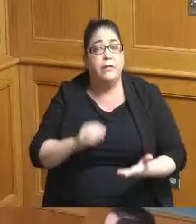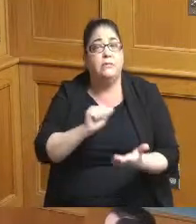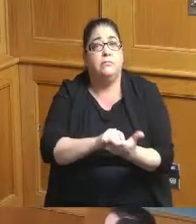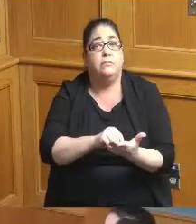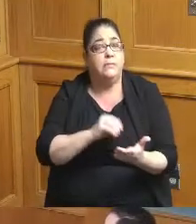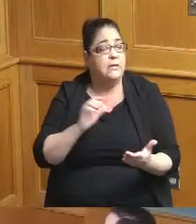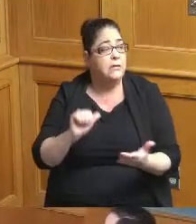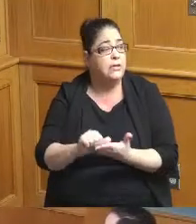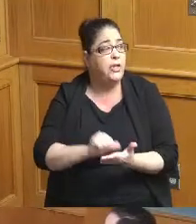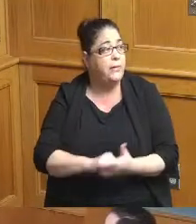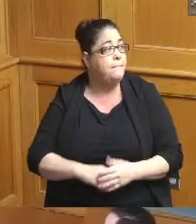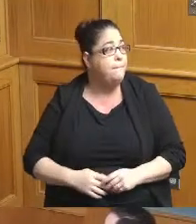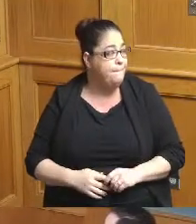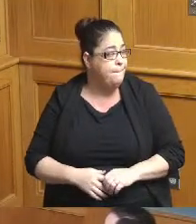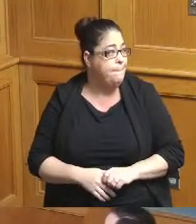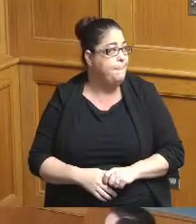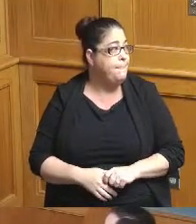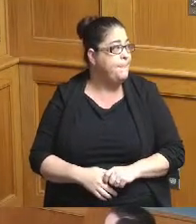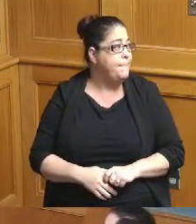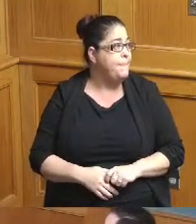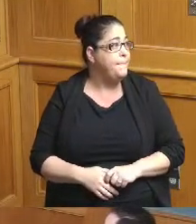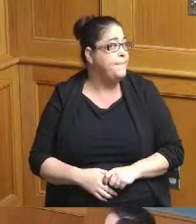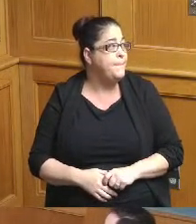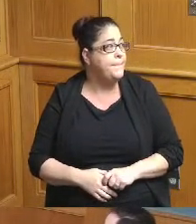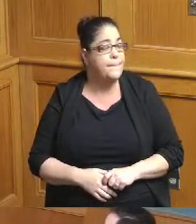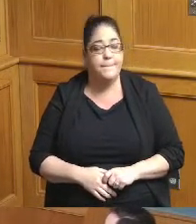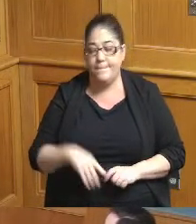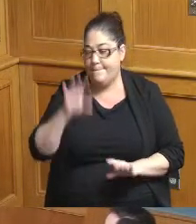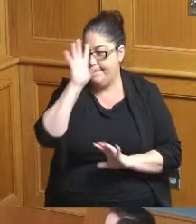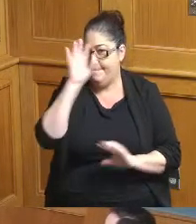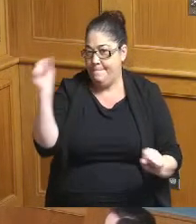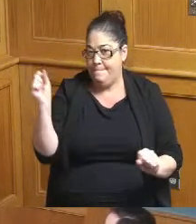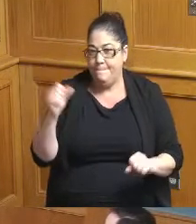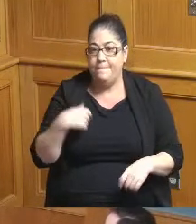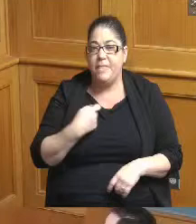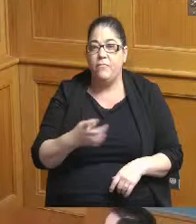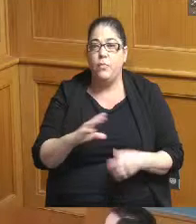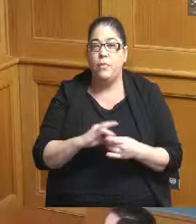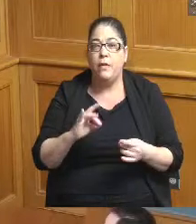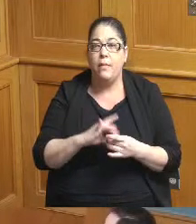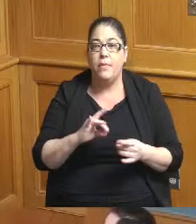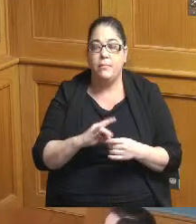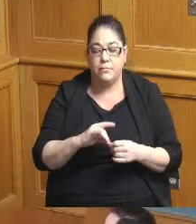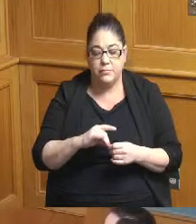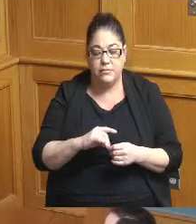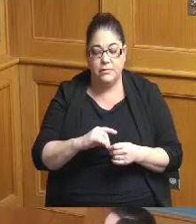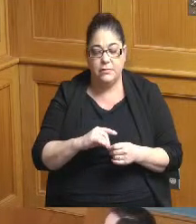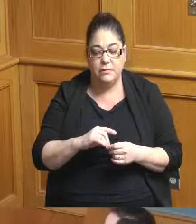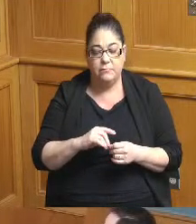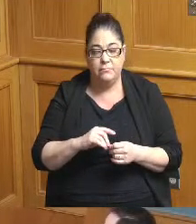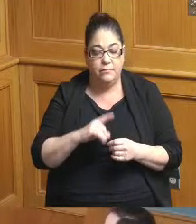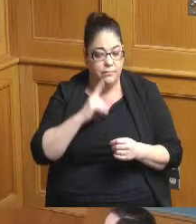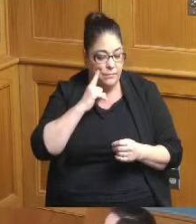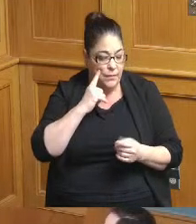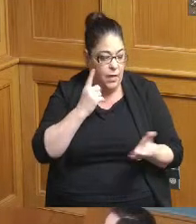thank you yep just a couple comments the agreement that was signed with the court the port with